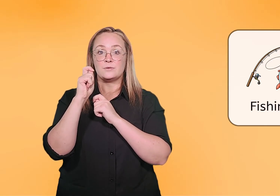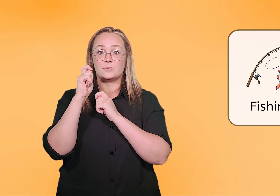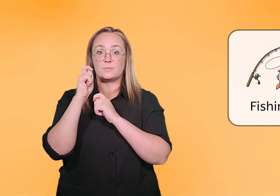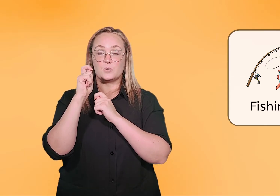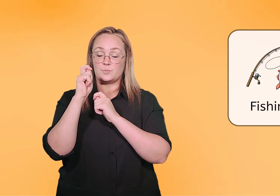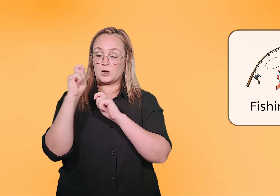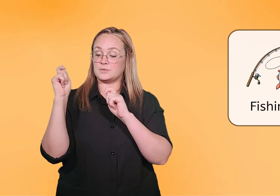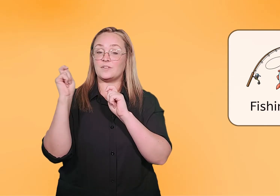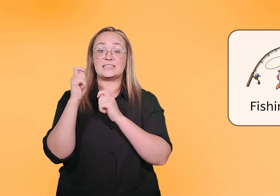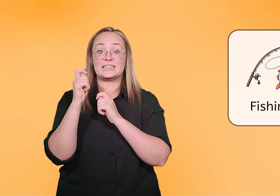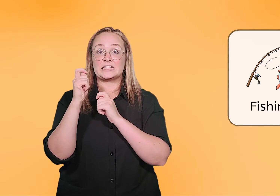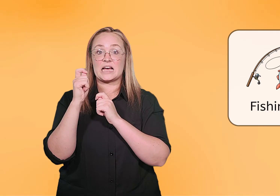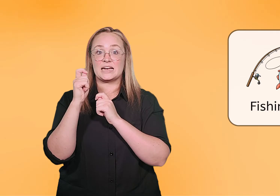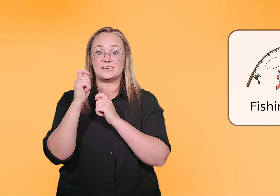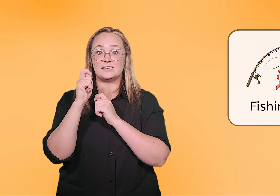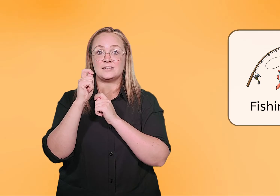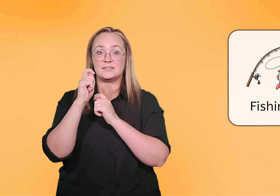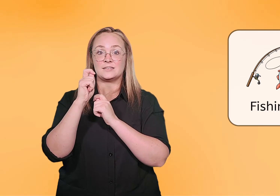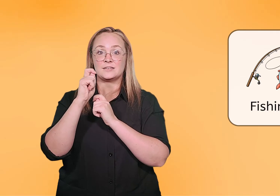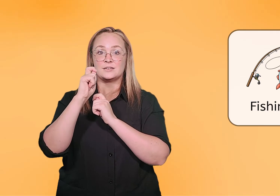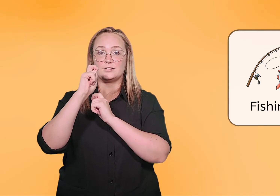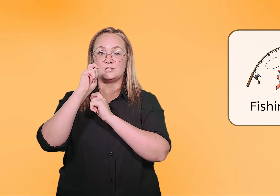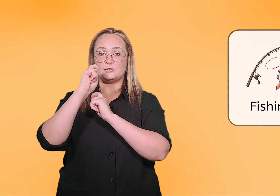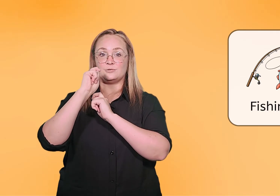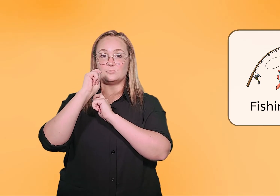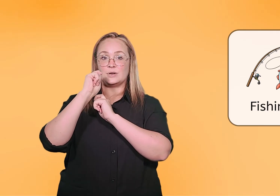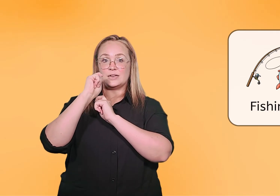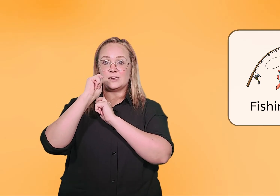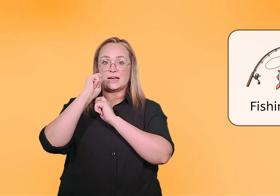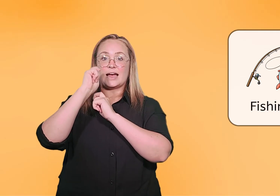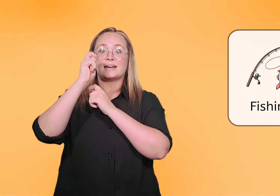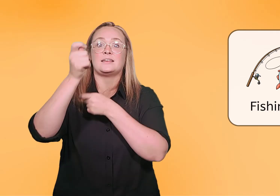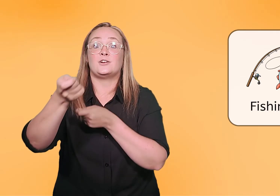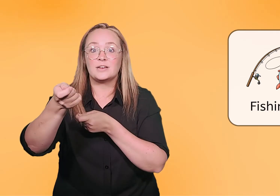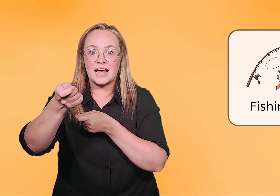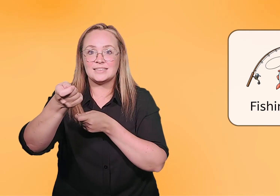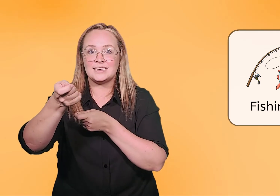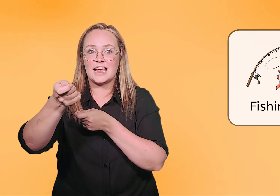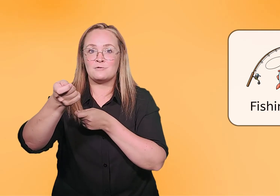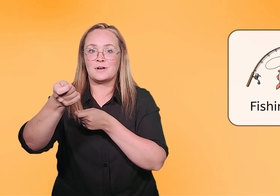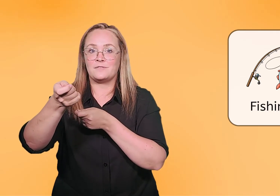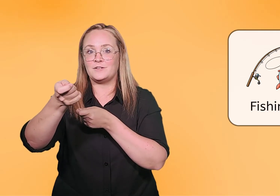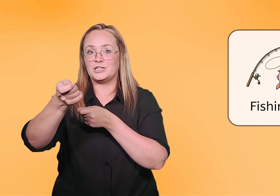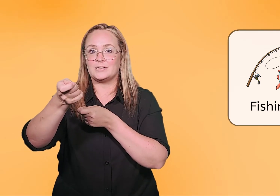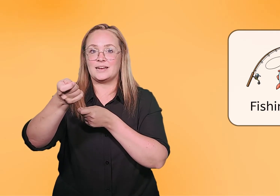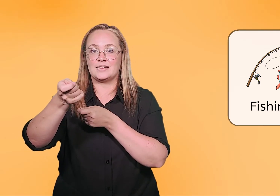with both palms facing the side. You act like you're casting out a fishing line,